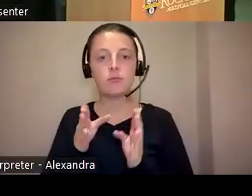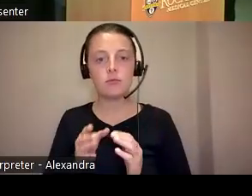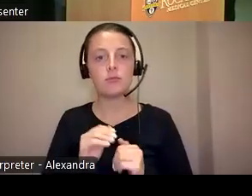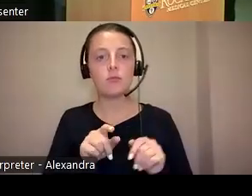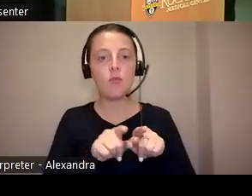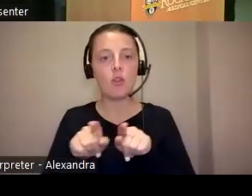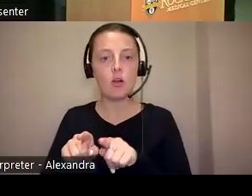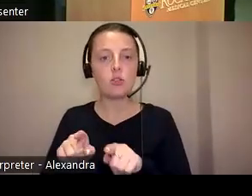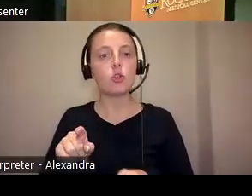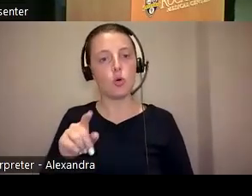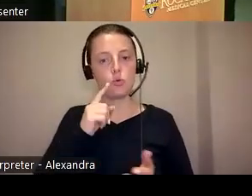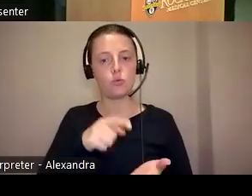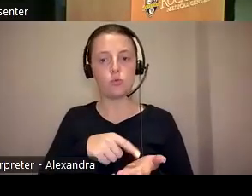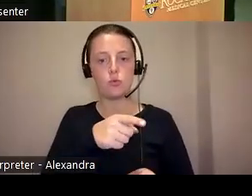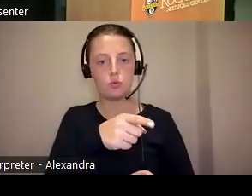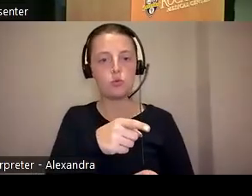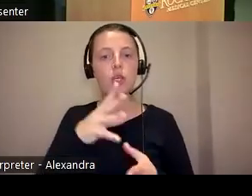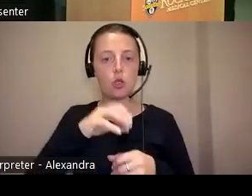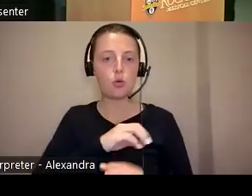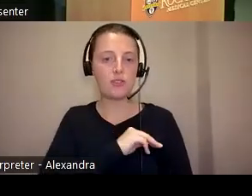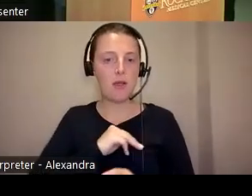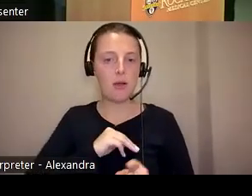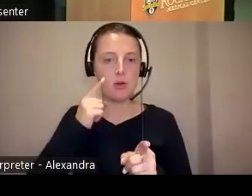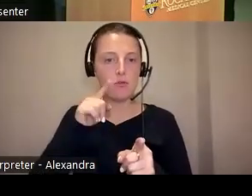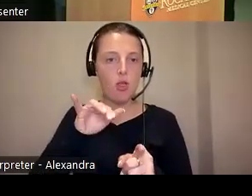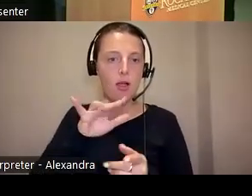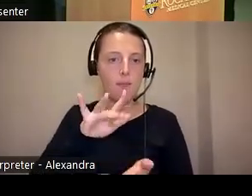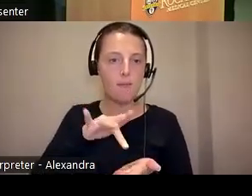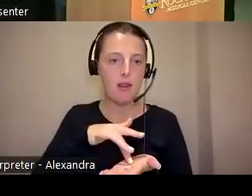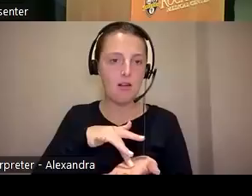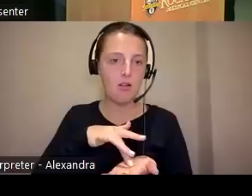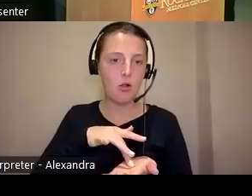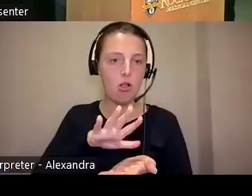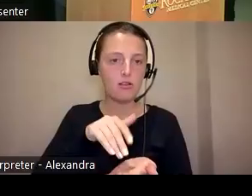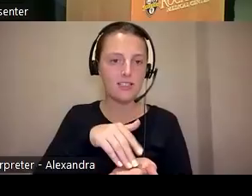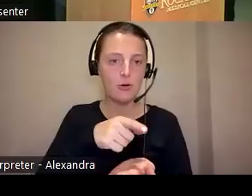then we see even in our local community, our efforts really grow internationally and Compier